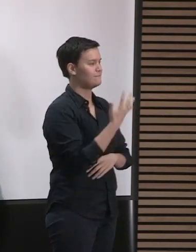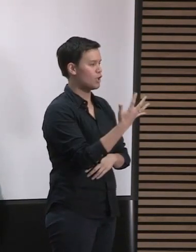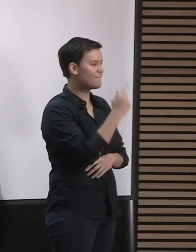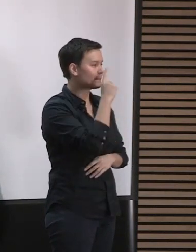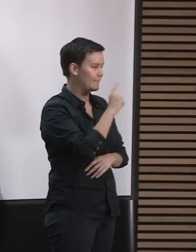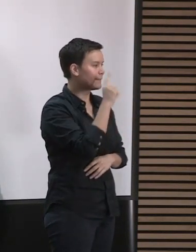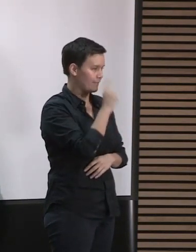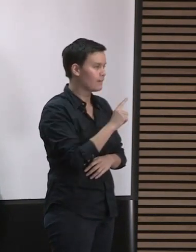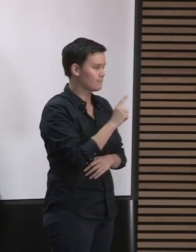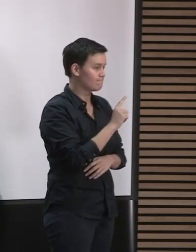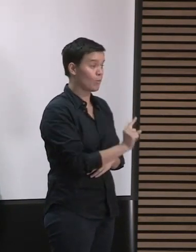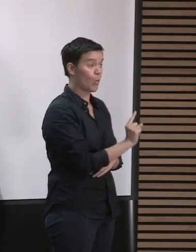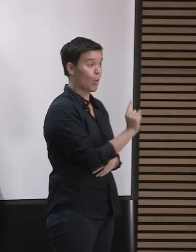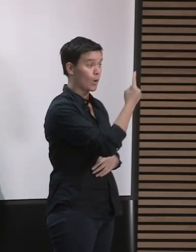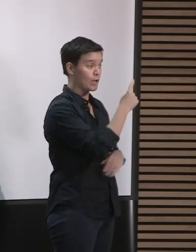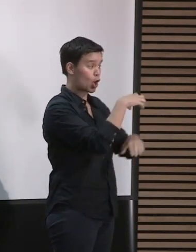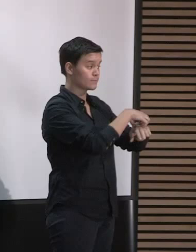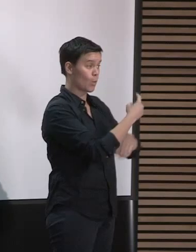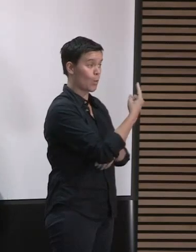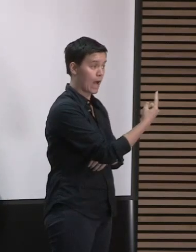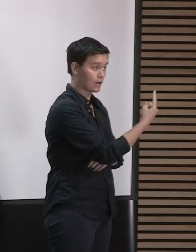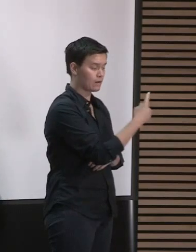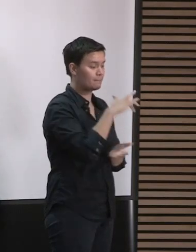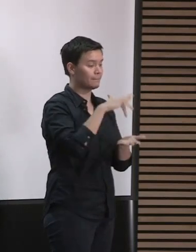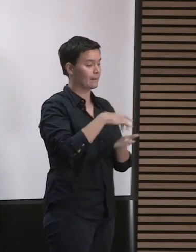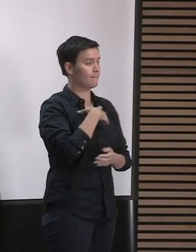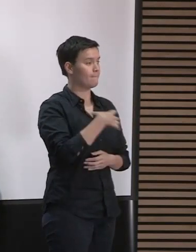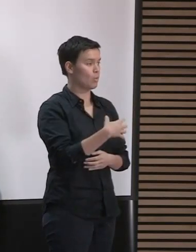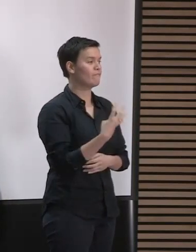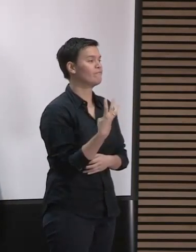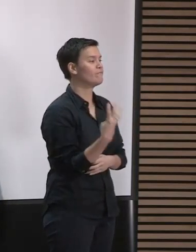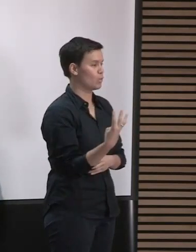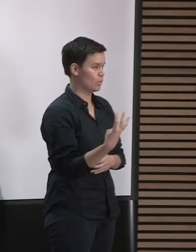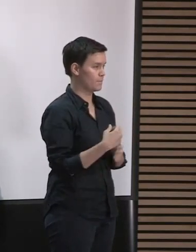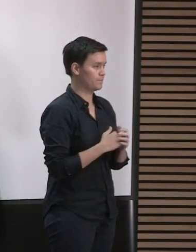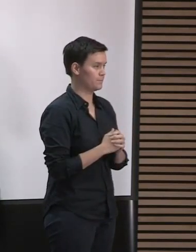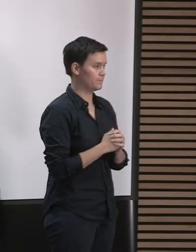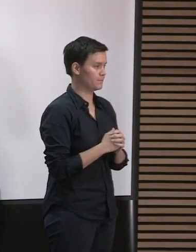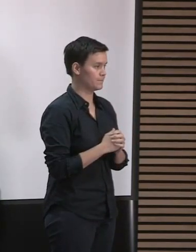contacts. There are five people receiving hospital level care for COVID-19, one